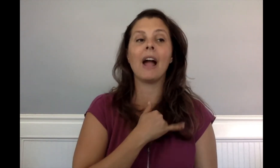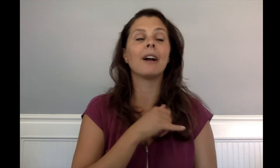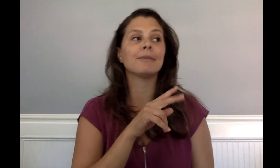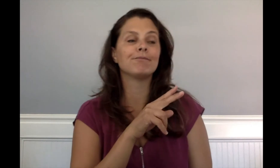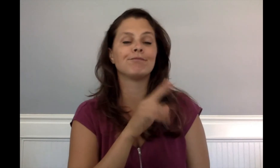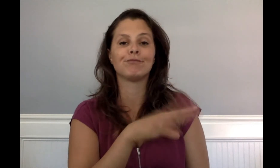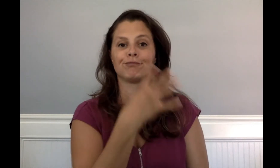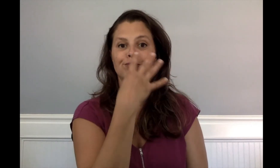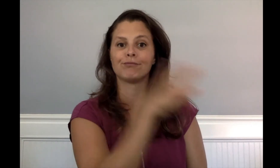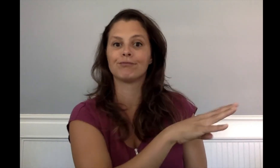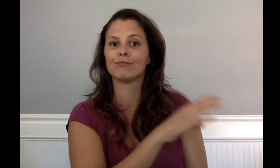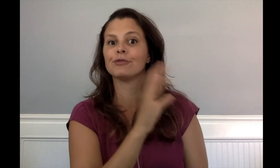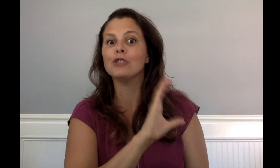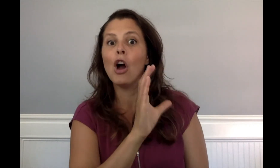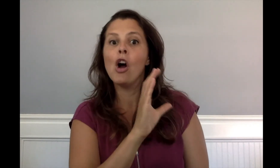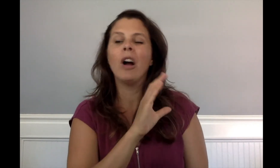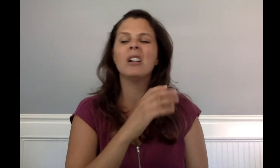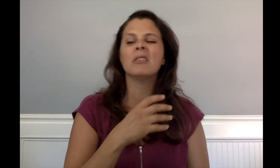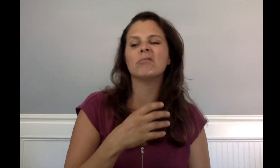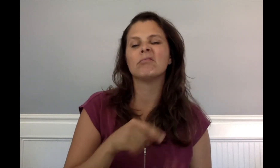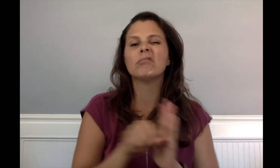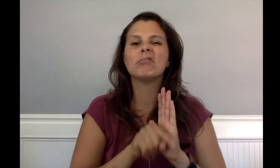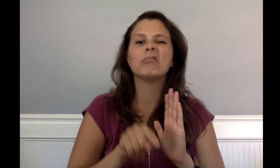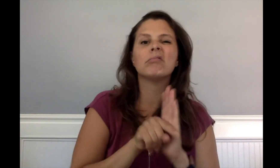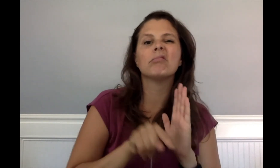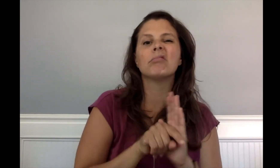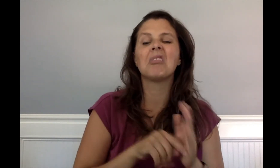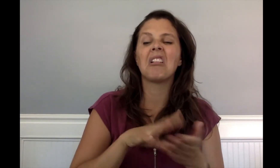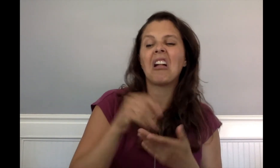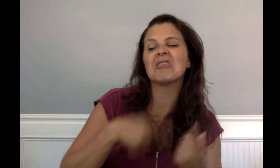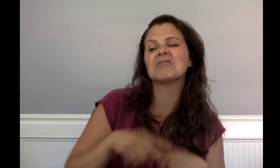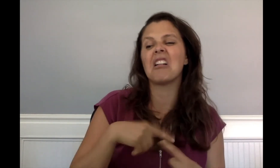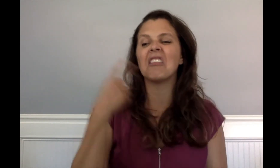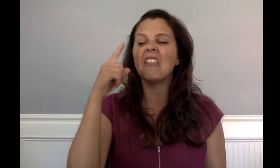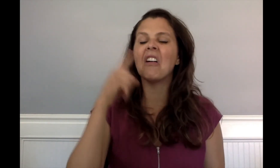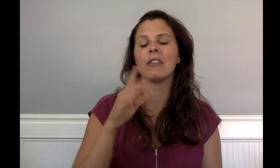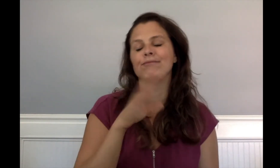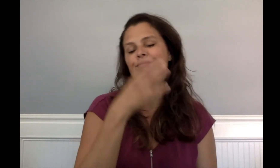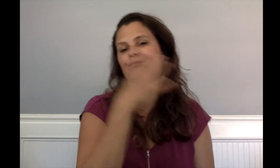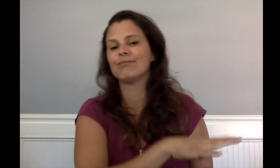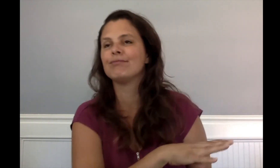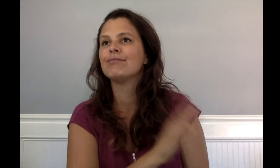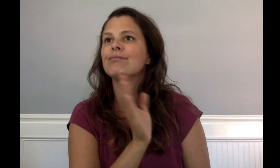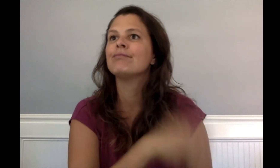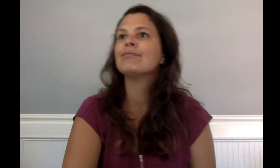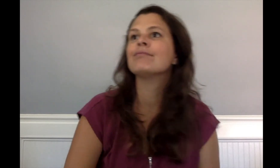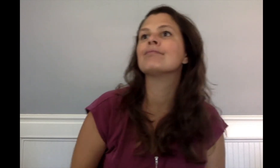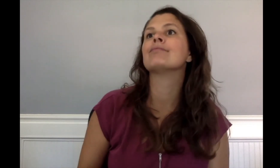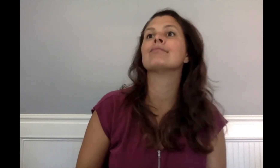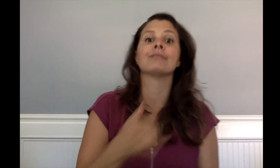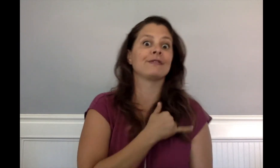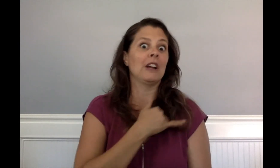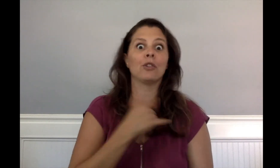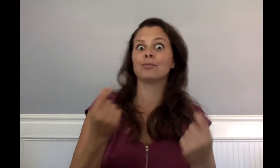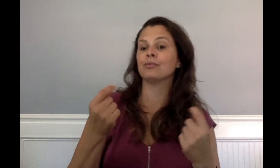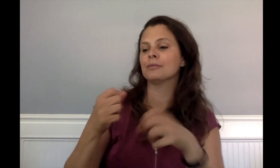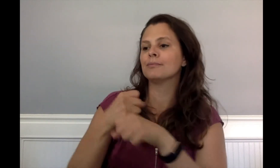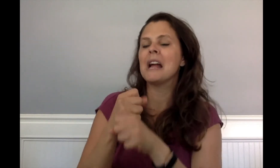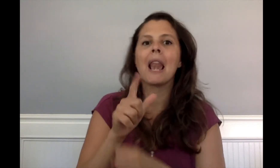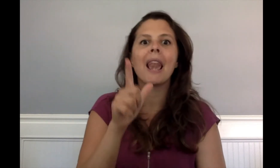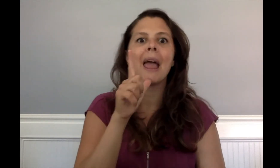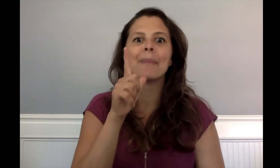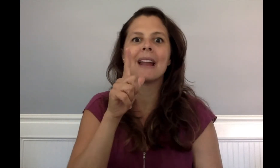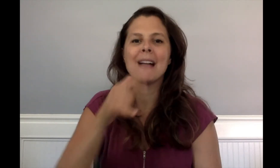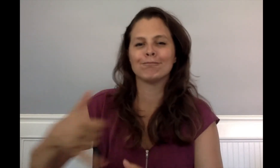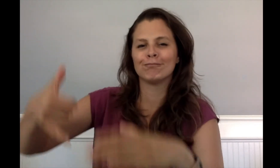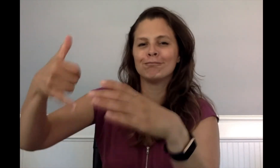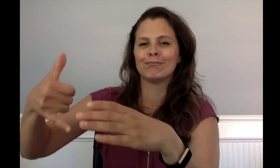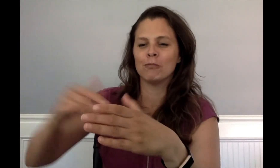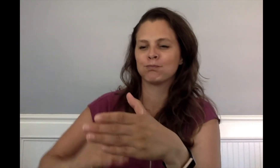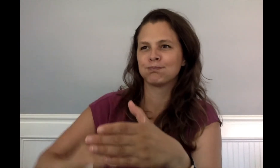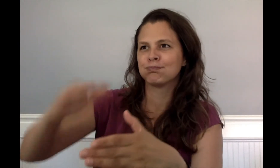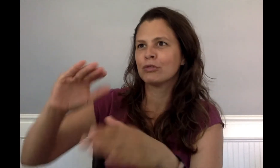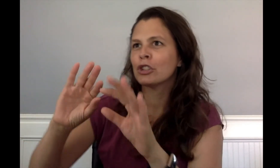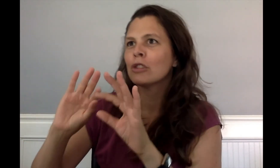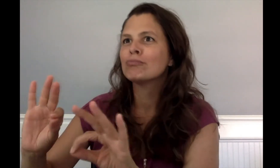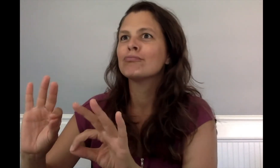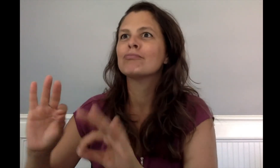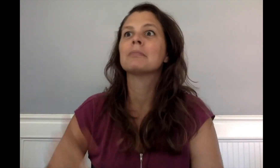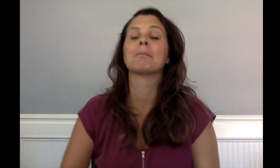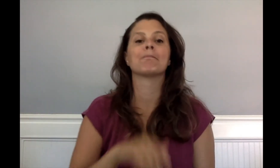Yvette ignored this. She made a pitcher of lemonade